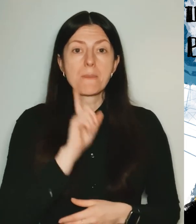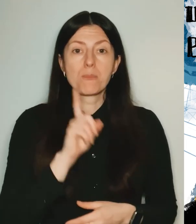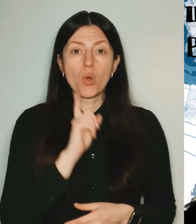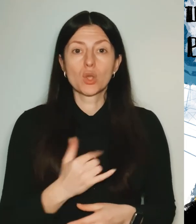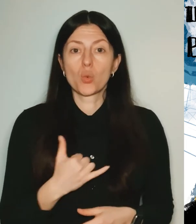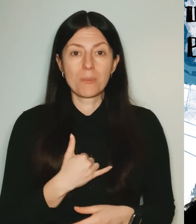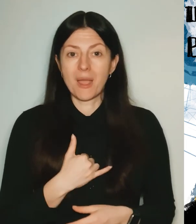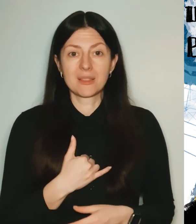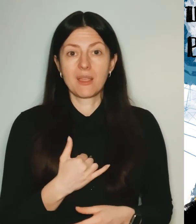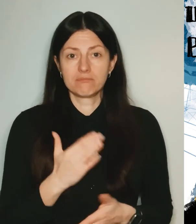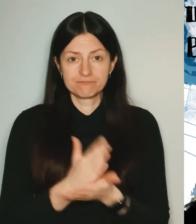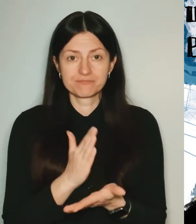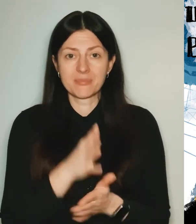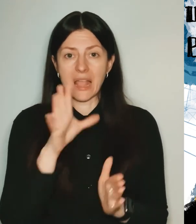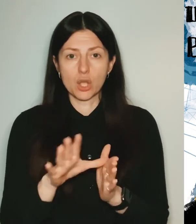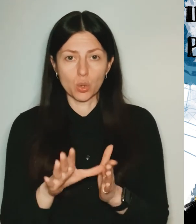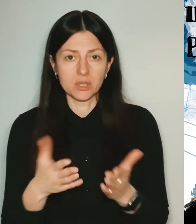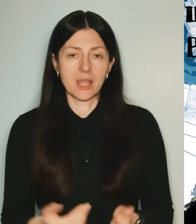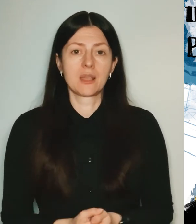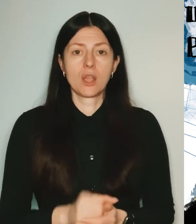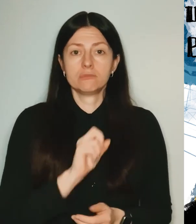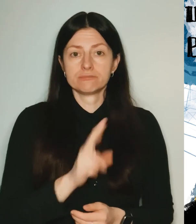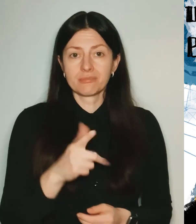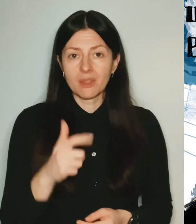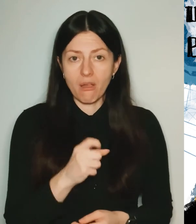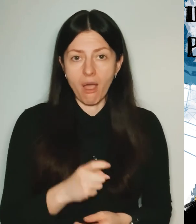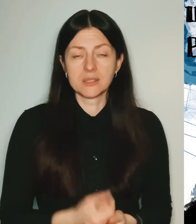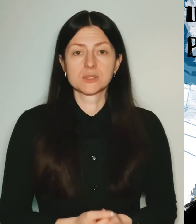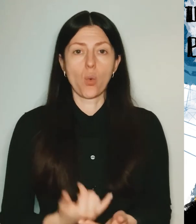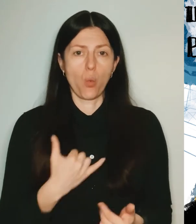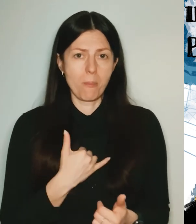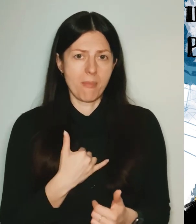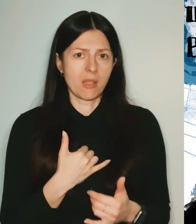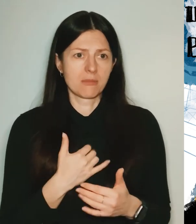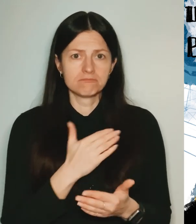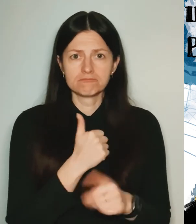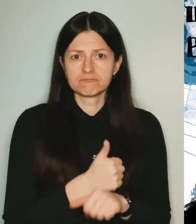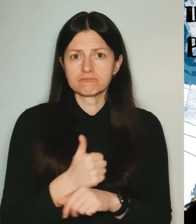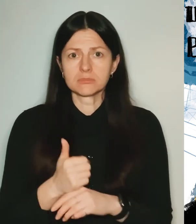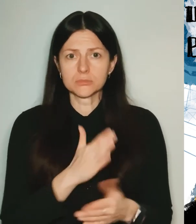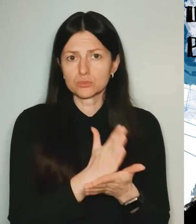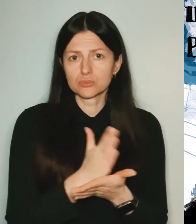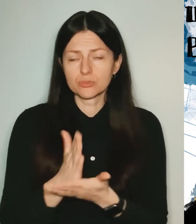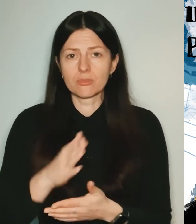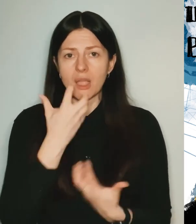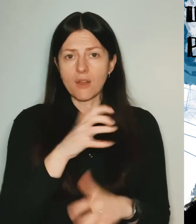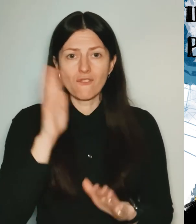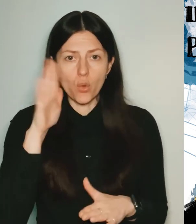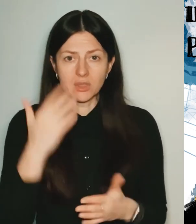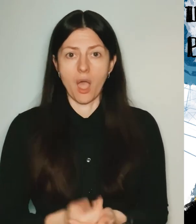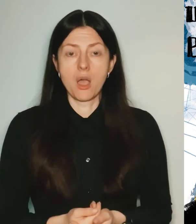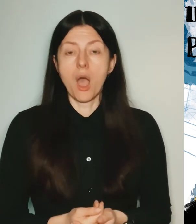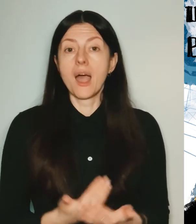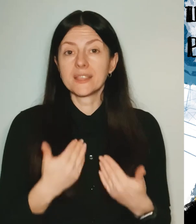And until there are no problems with the electricity, I have gas or hot water.